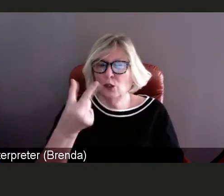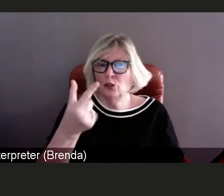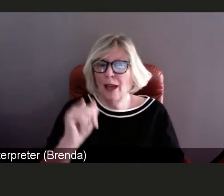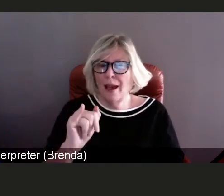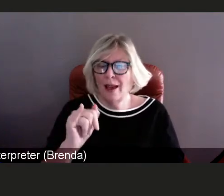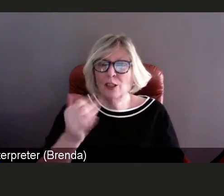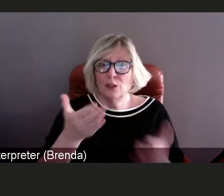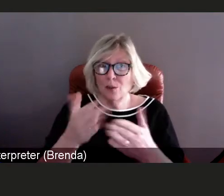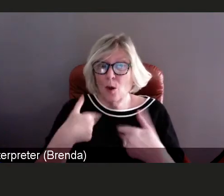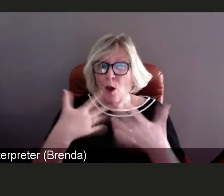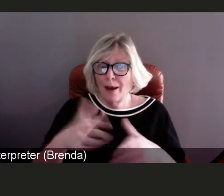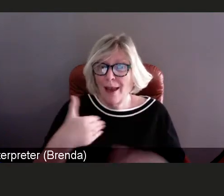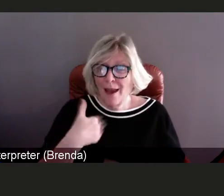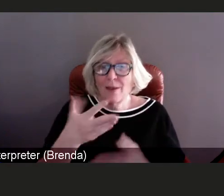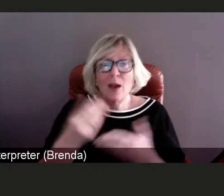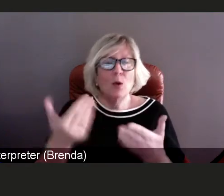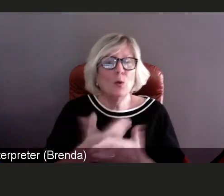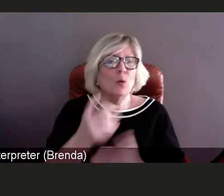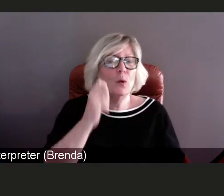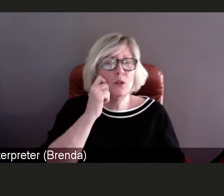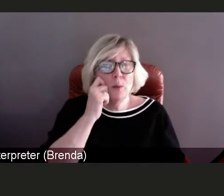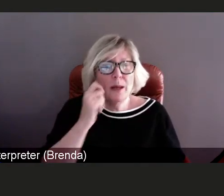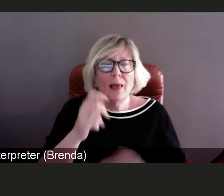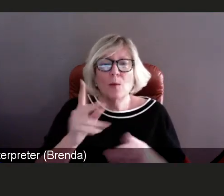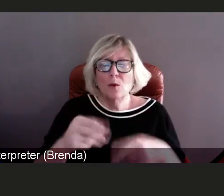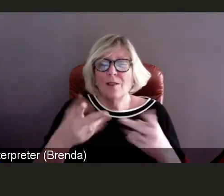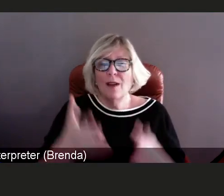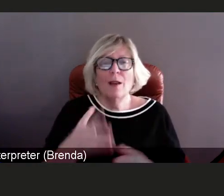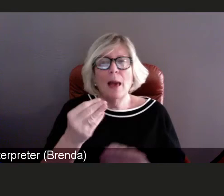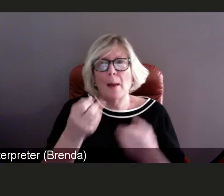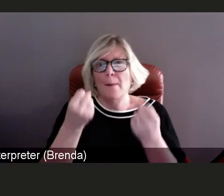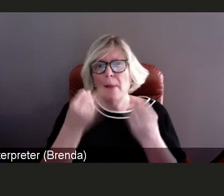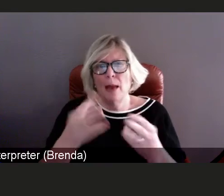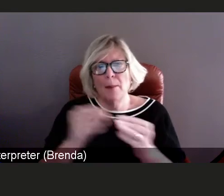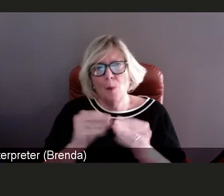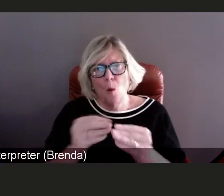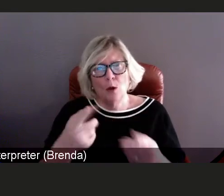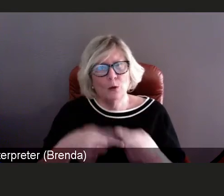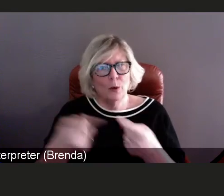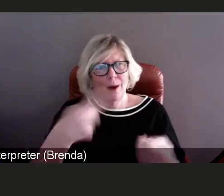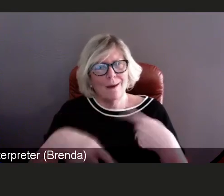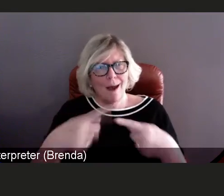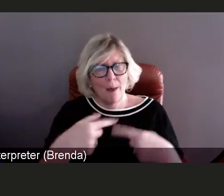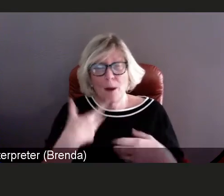a new dermatology provider, and many, many more. I want you to know that these are all part